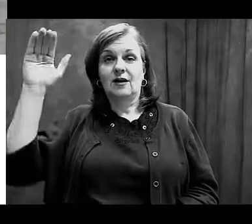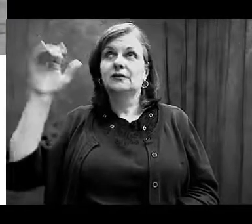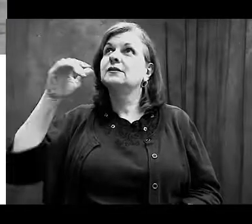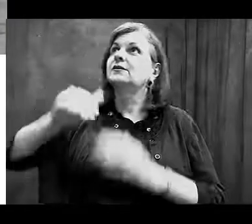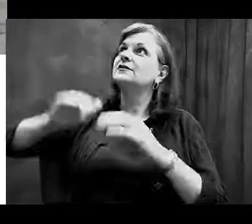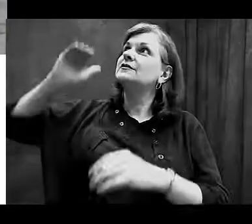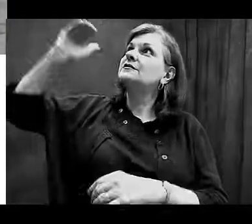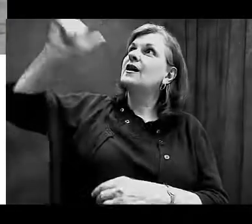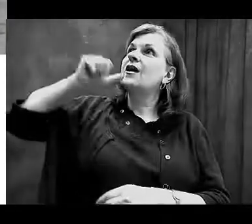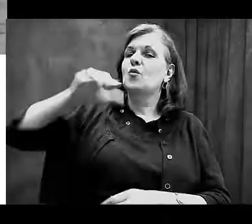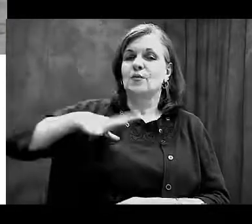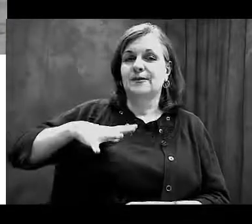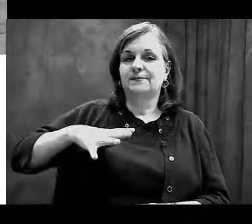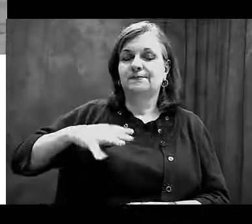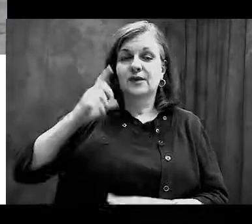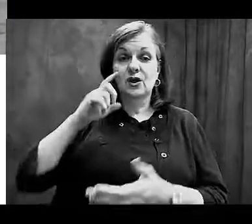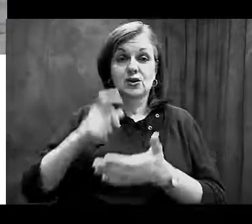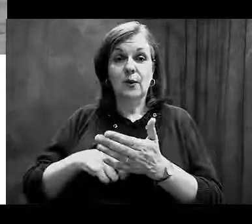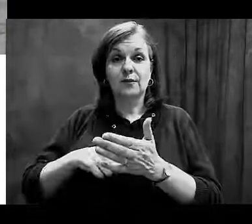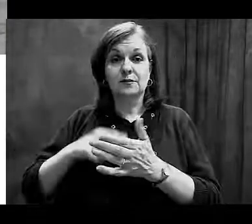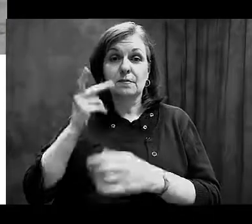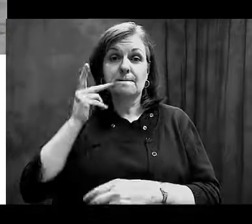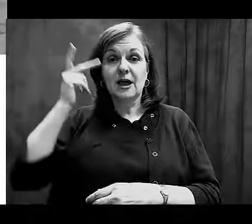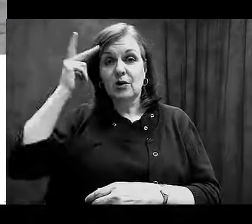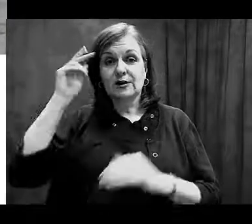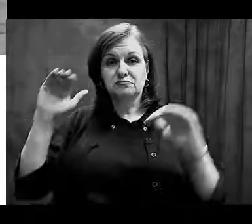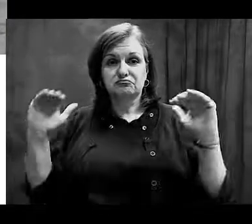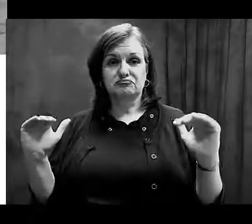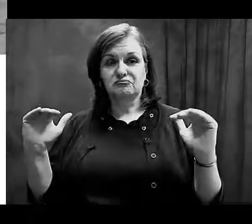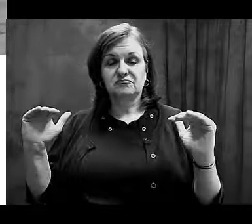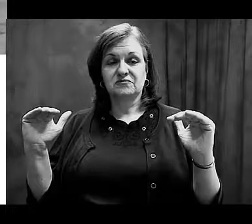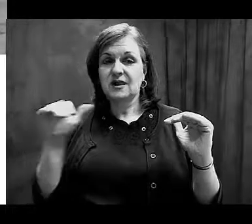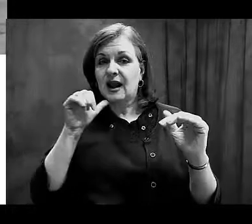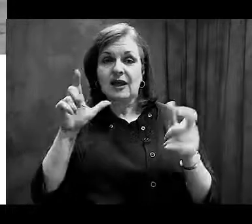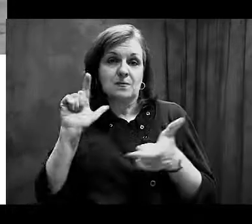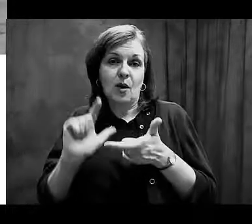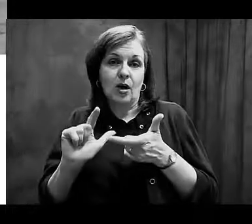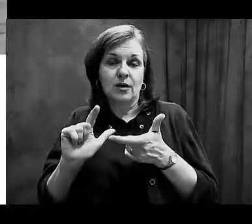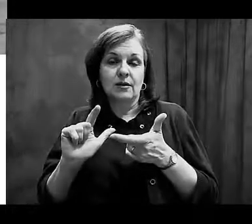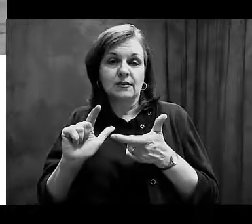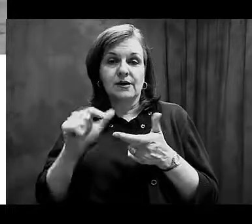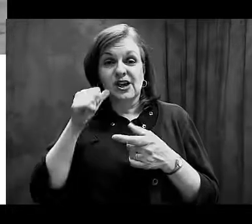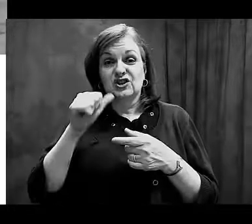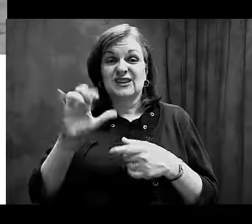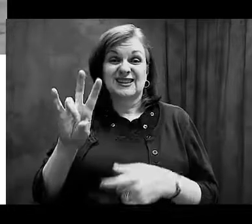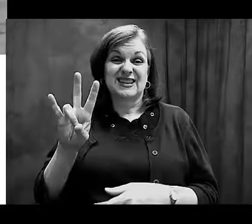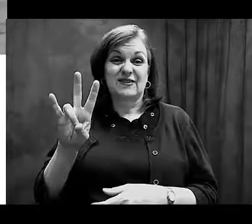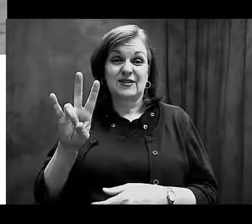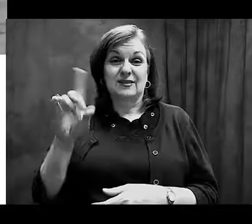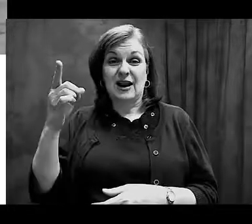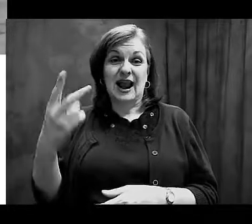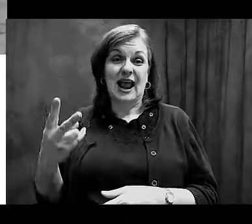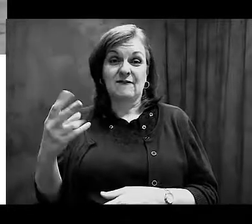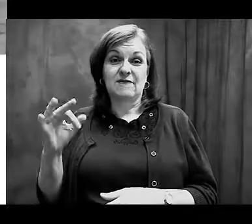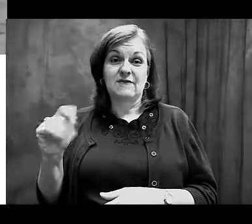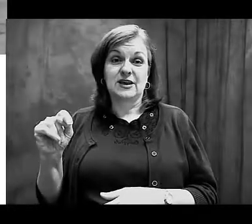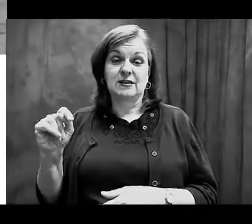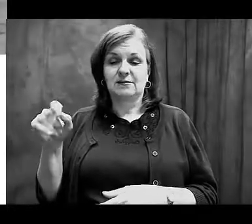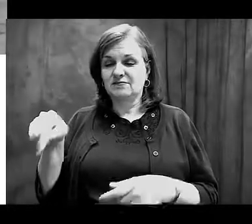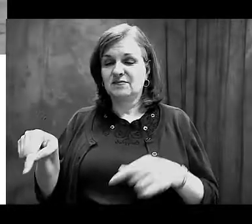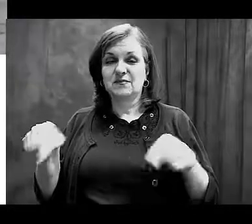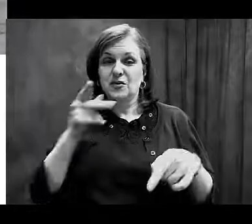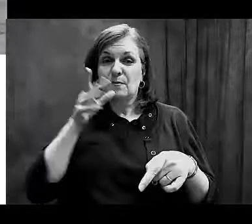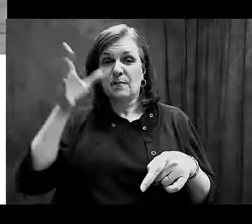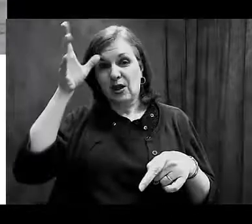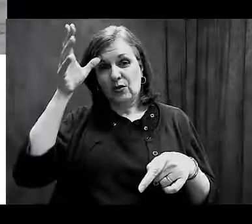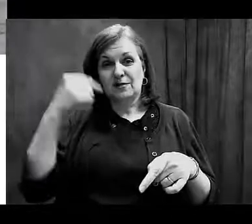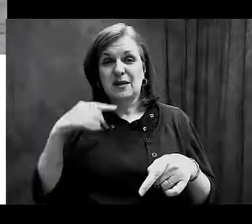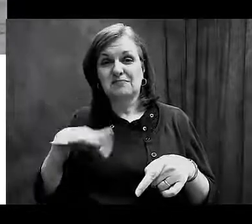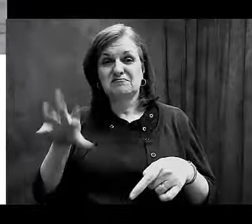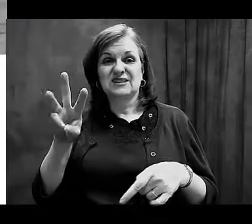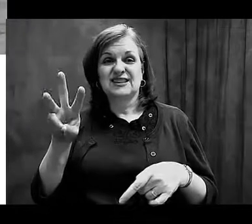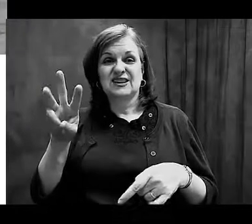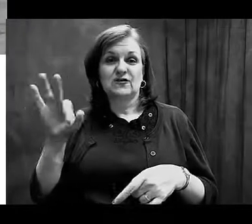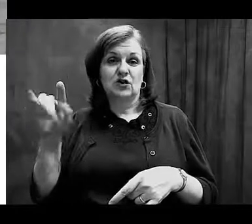She was a very very tall woman!! Notice her parents are not tiny! If she 7 1/2 feet they are in the 6 foot range easily!